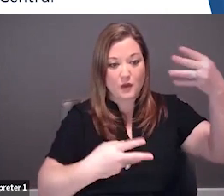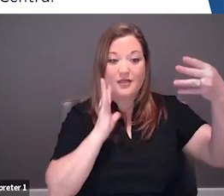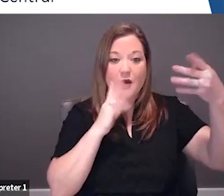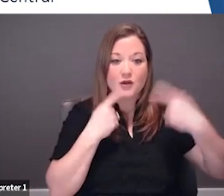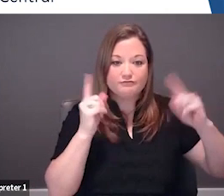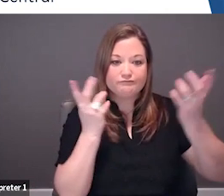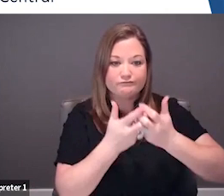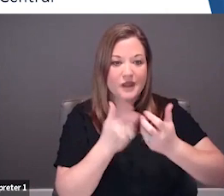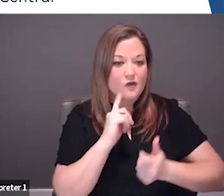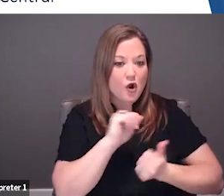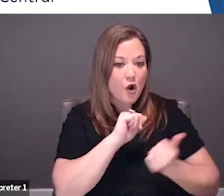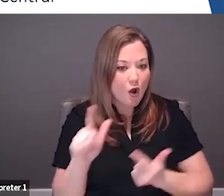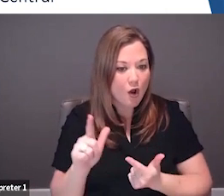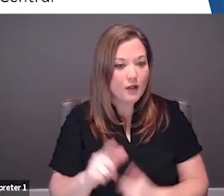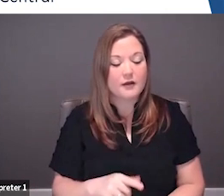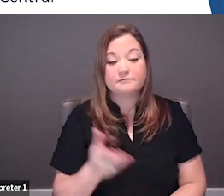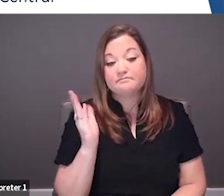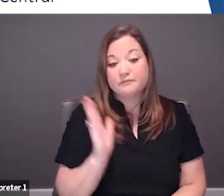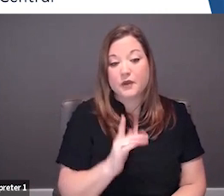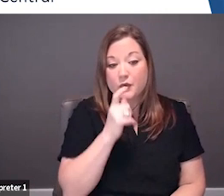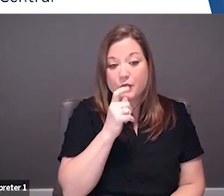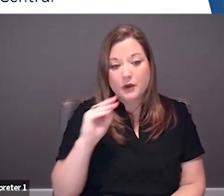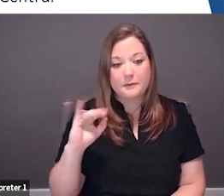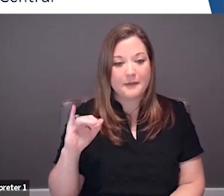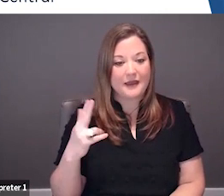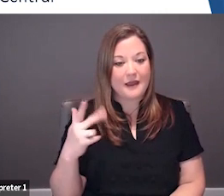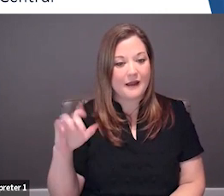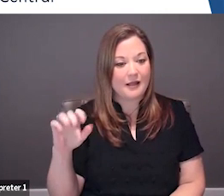The speakers will be Michaela Lederman and Eli Frigoli.